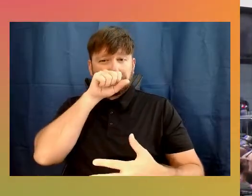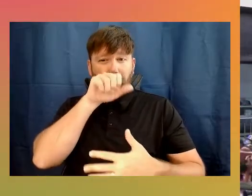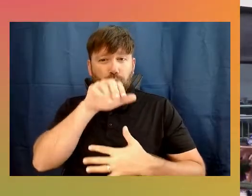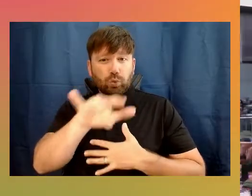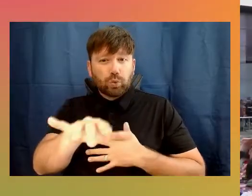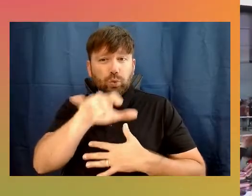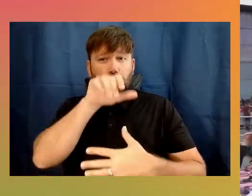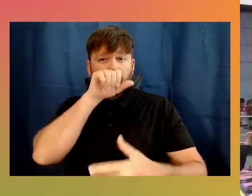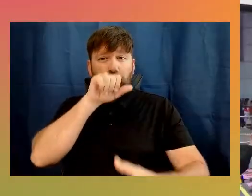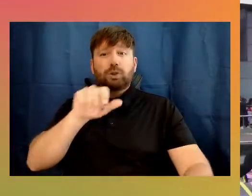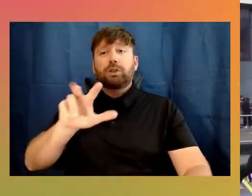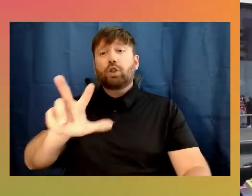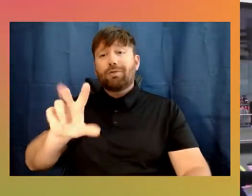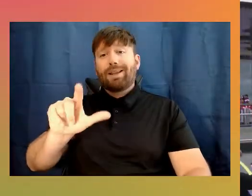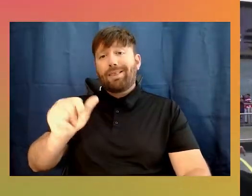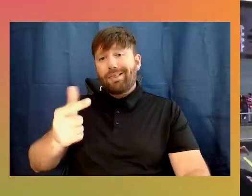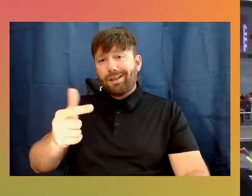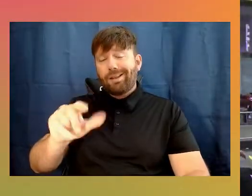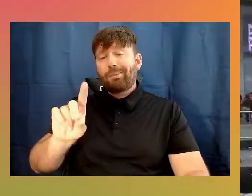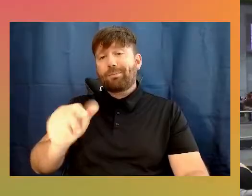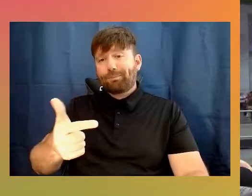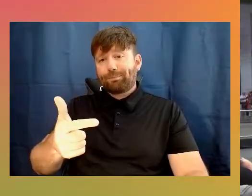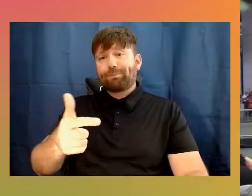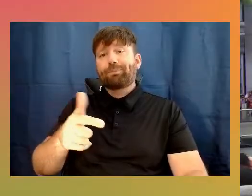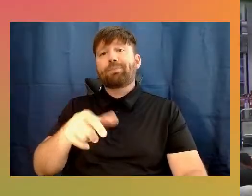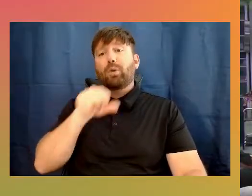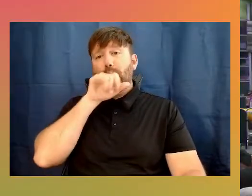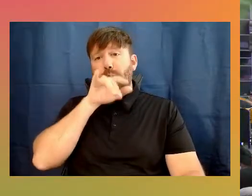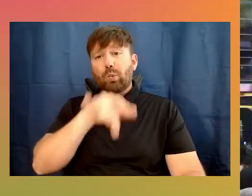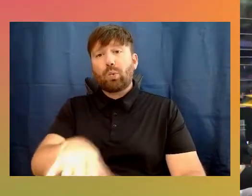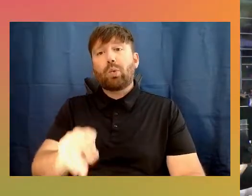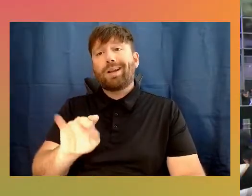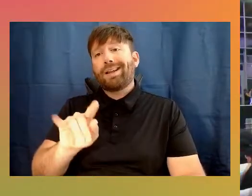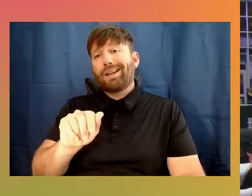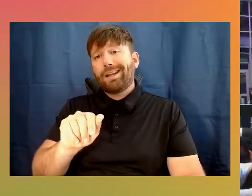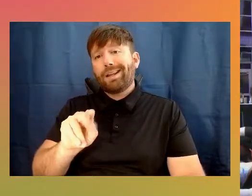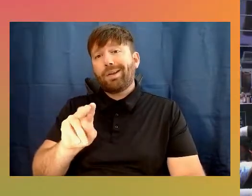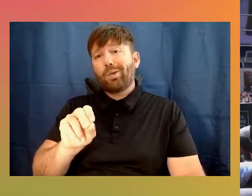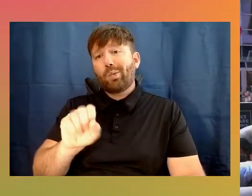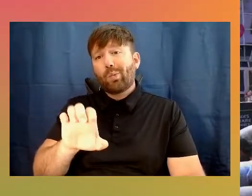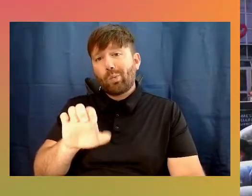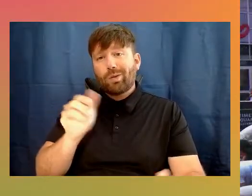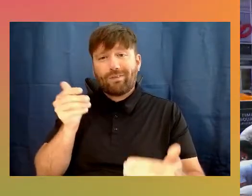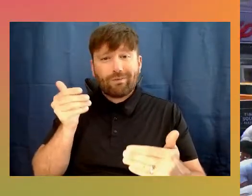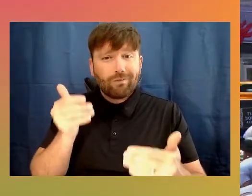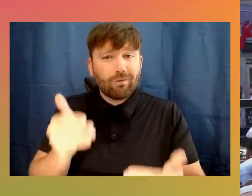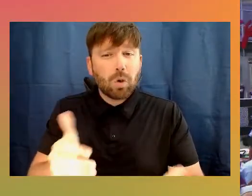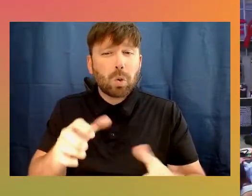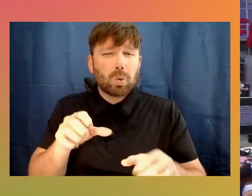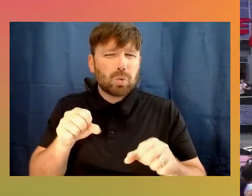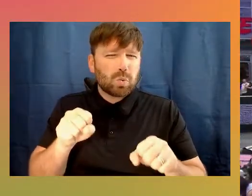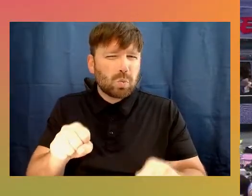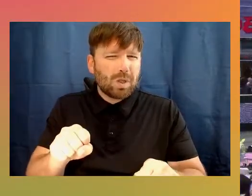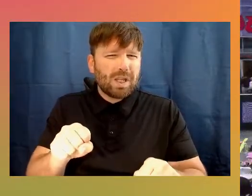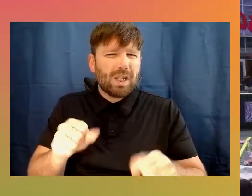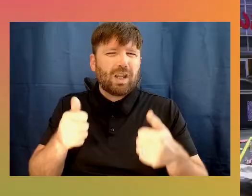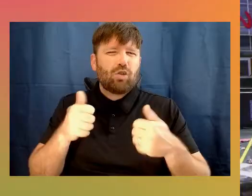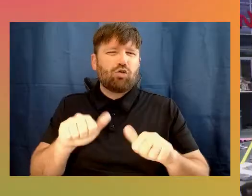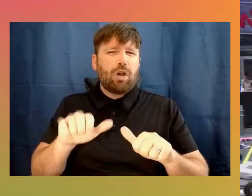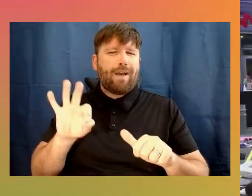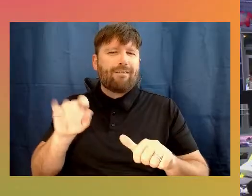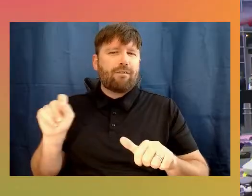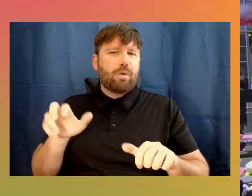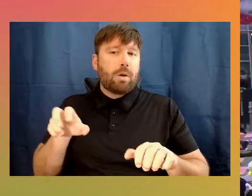SQUEEZE.